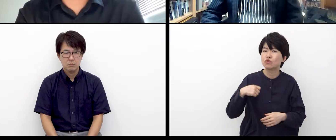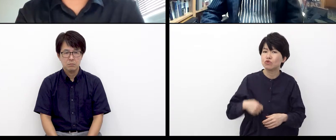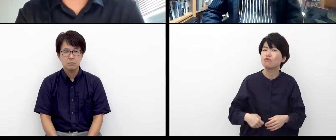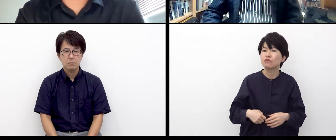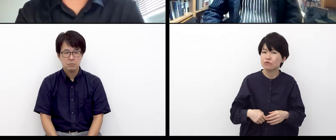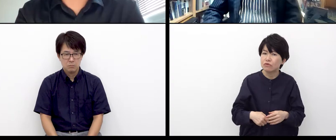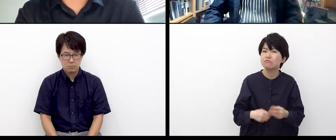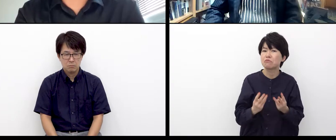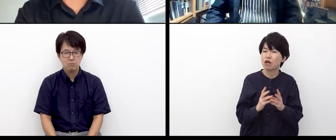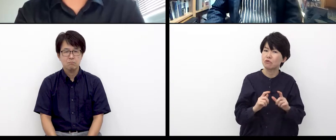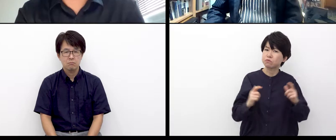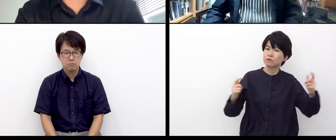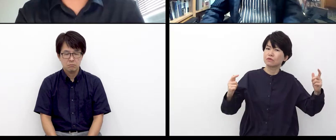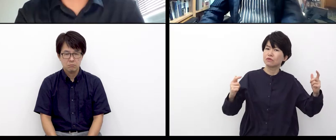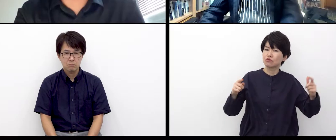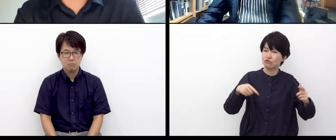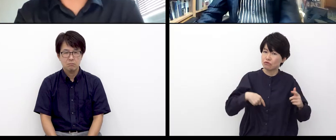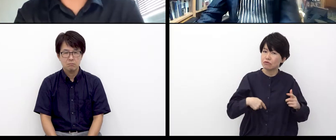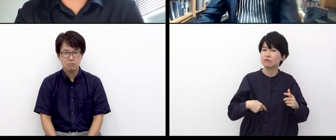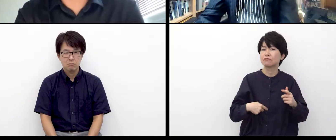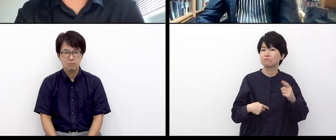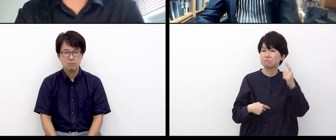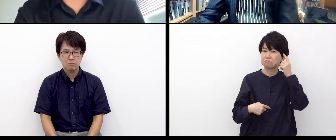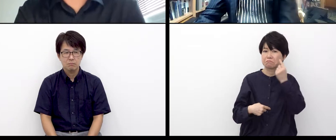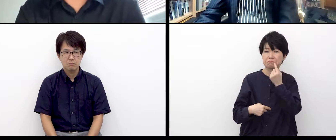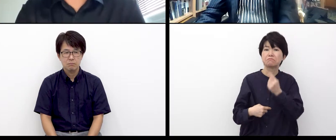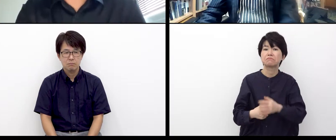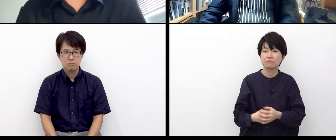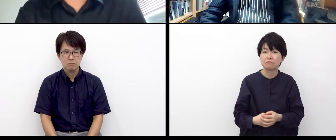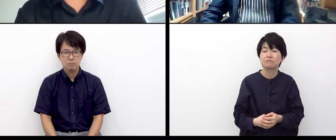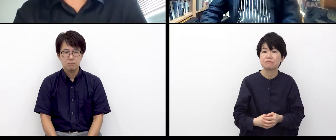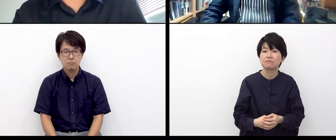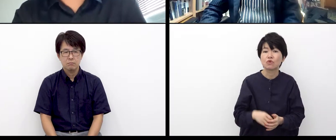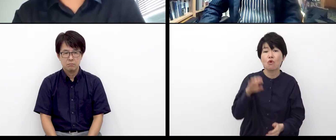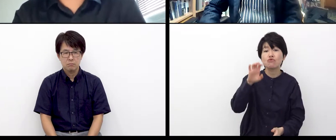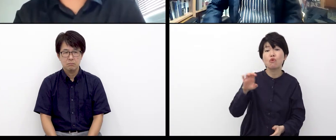It might be more and more.